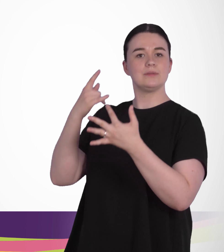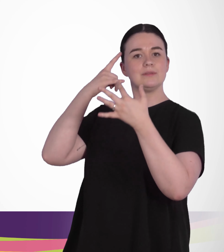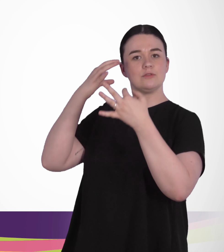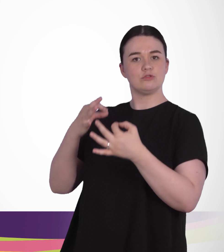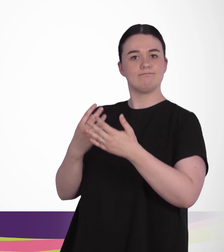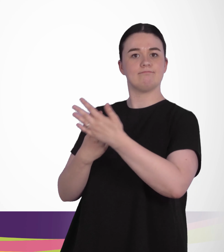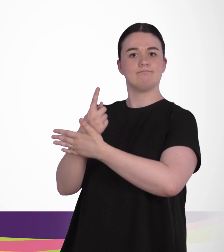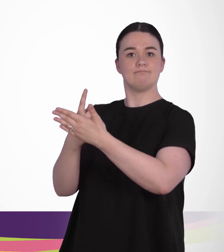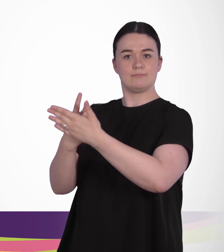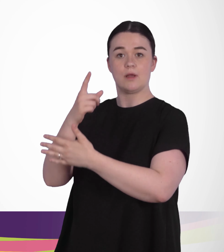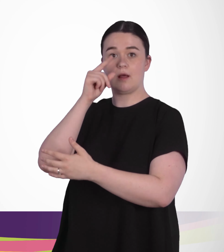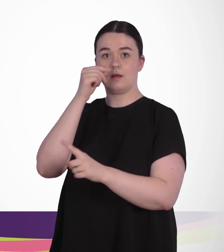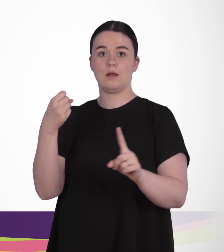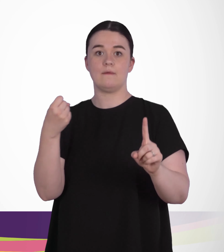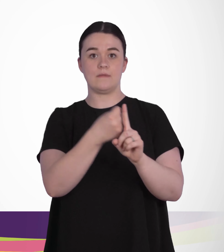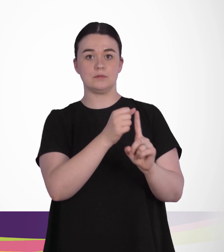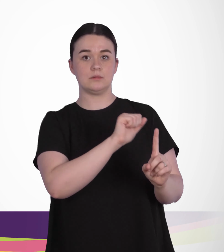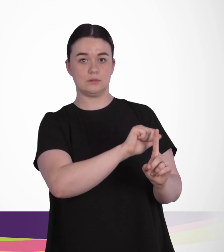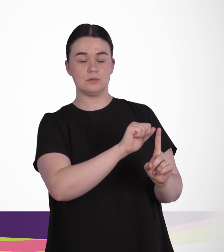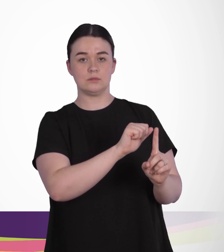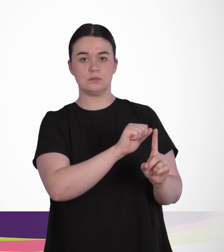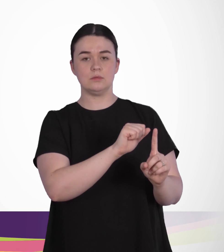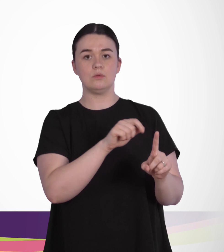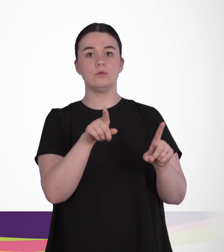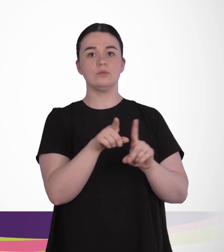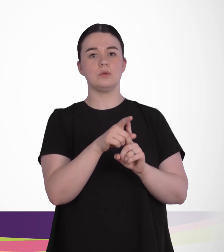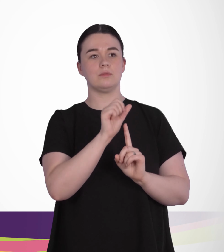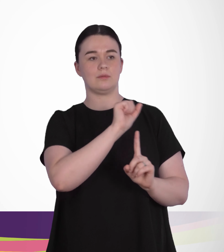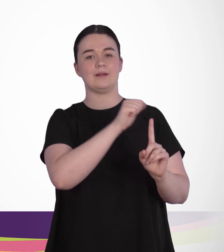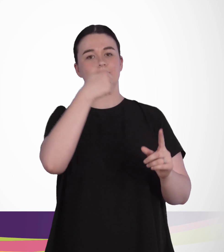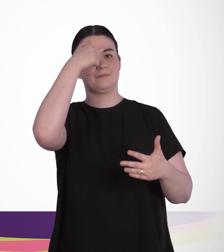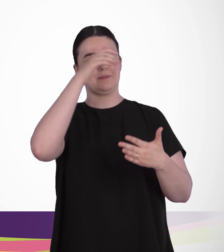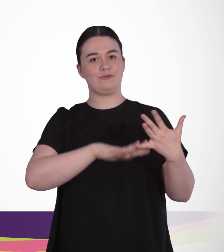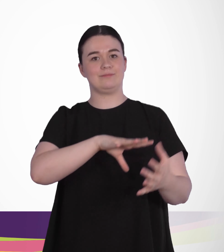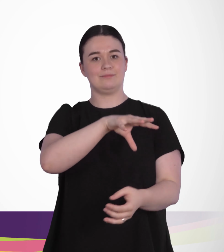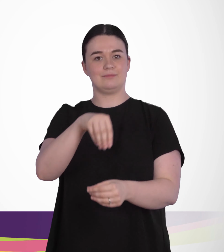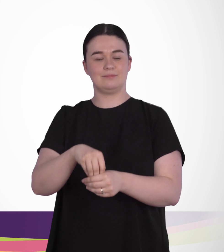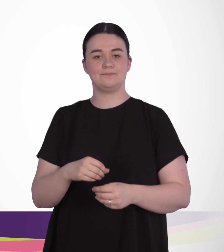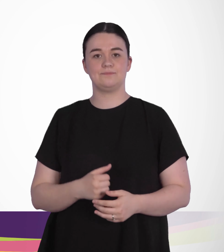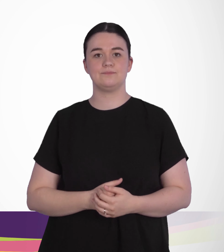decisions that affect them and their experience of programs.